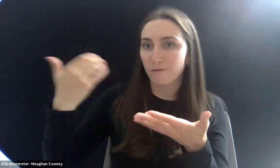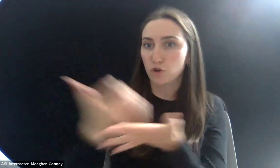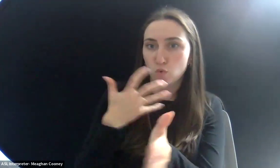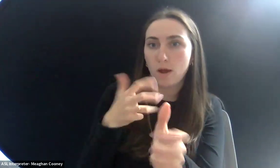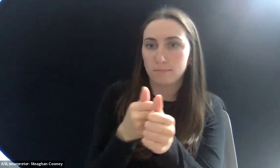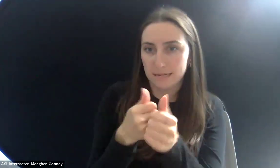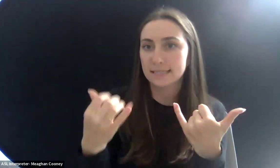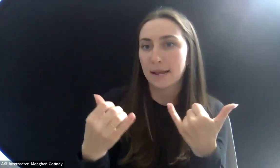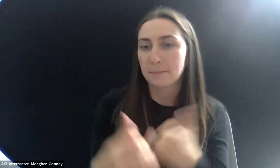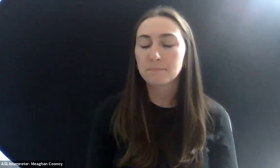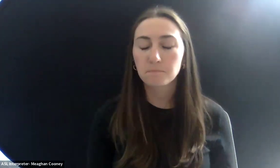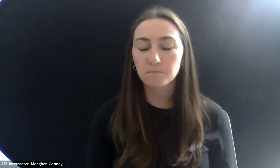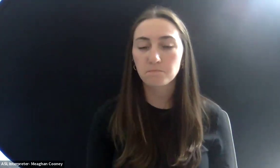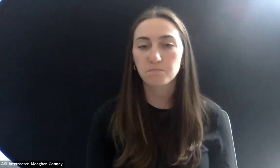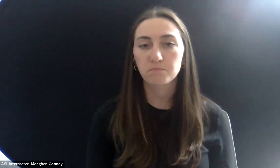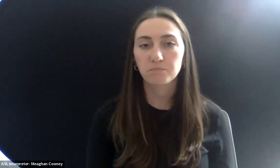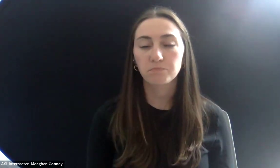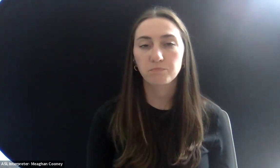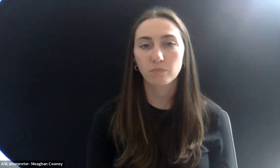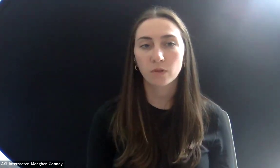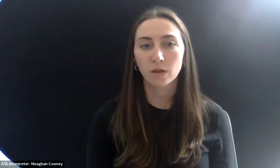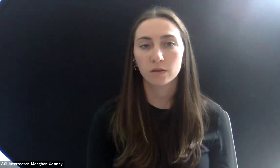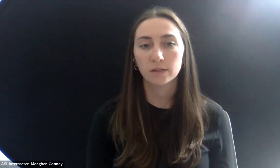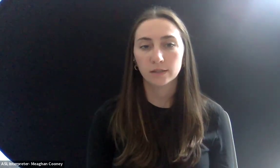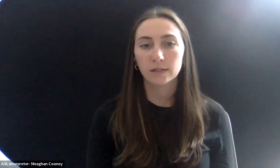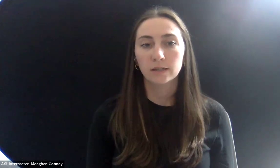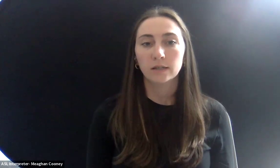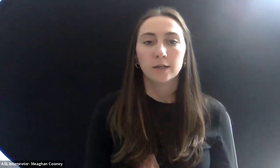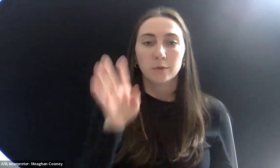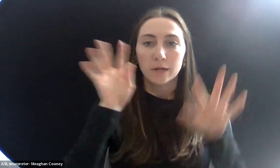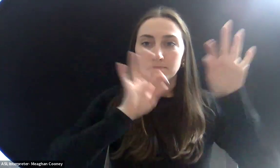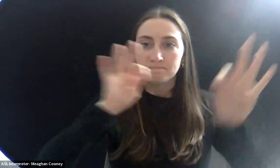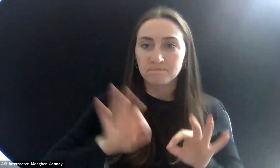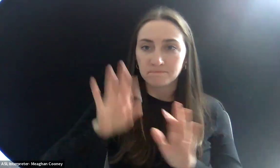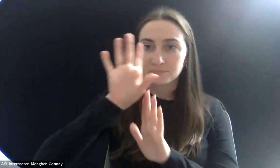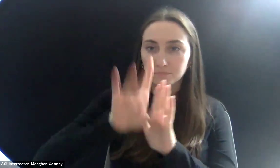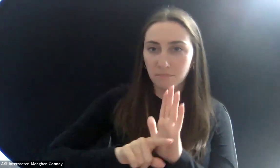Next slide, just a bit of background about the MEPA program.